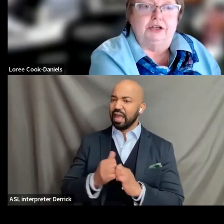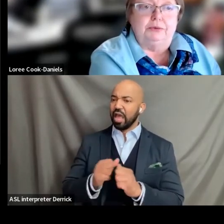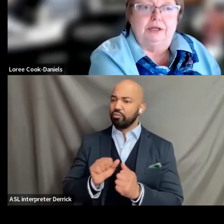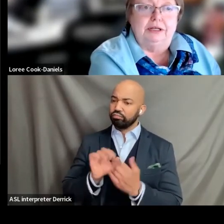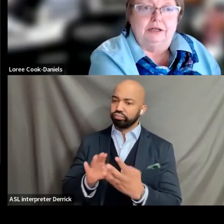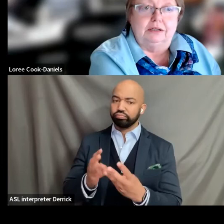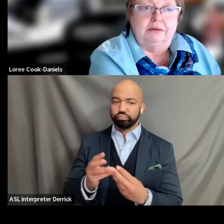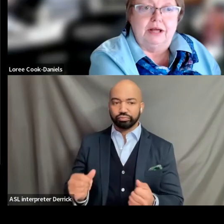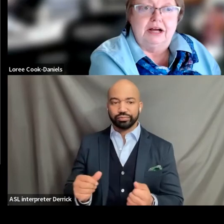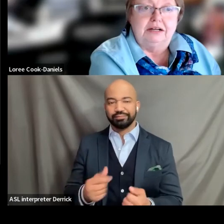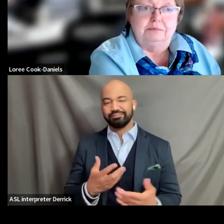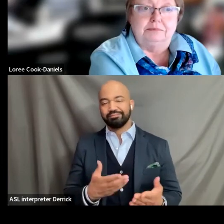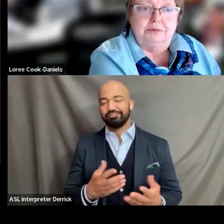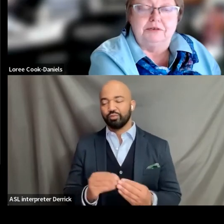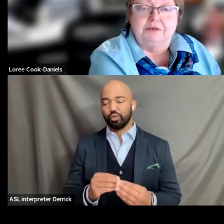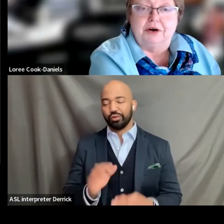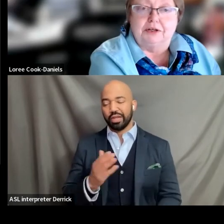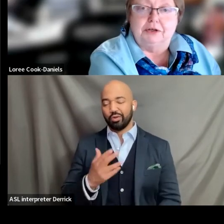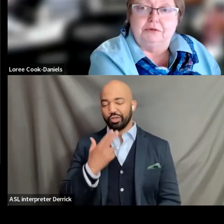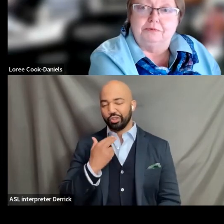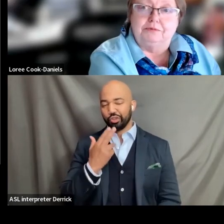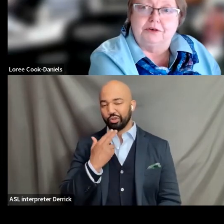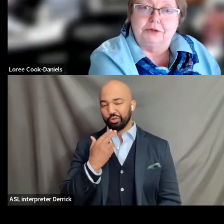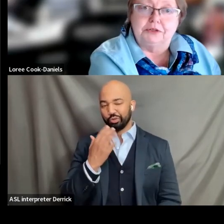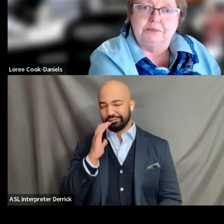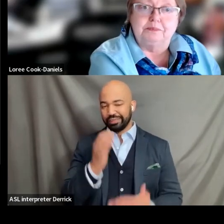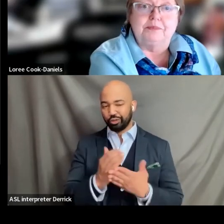This is just our cute little, one of our cute photos.